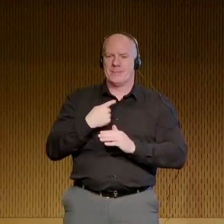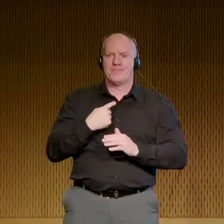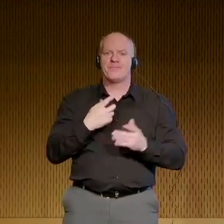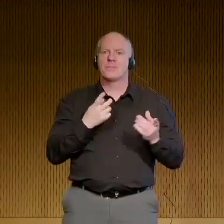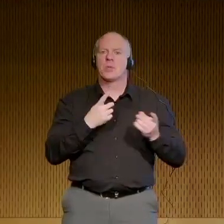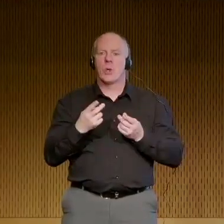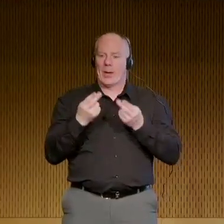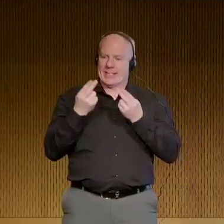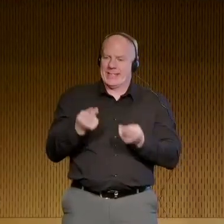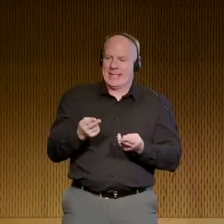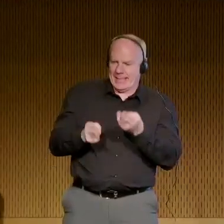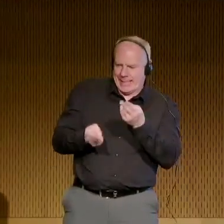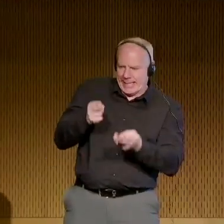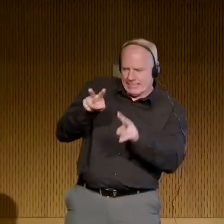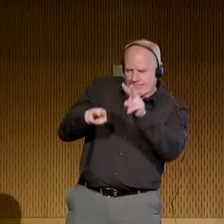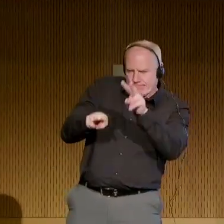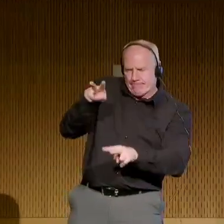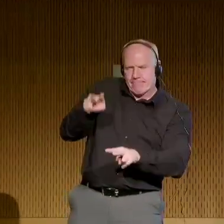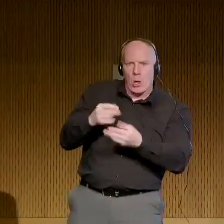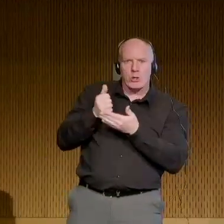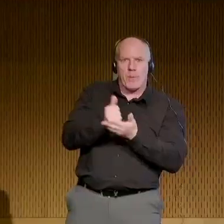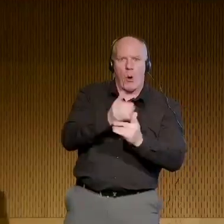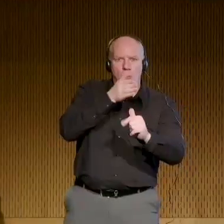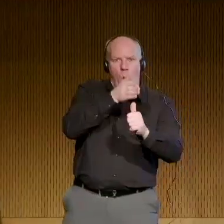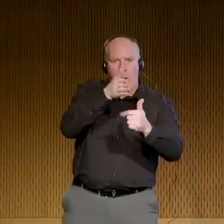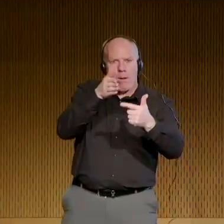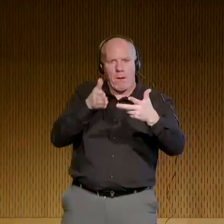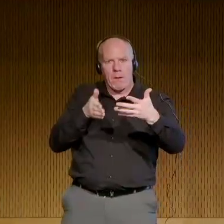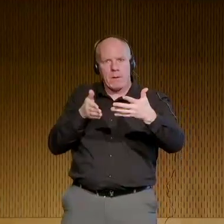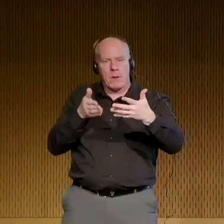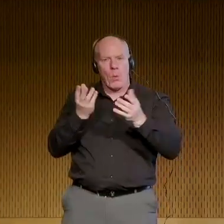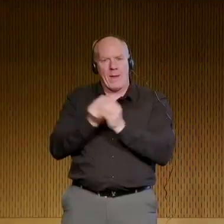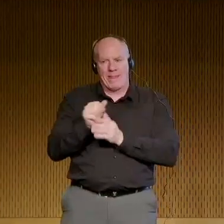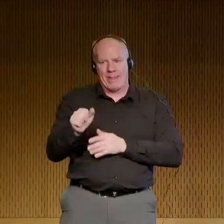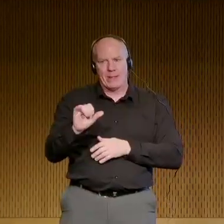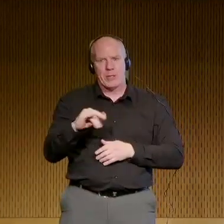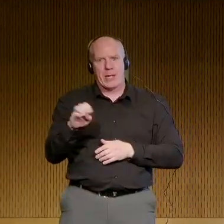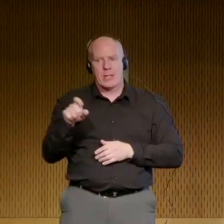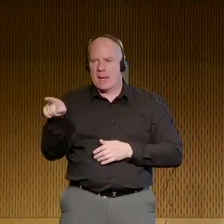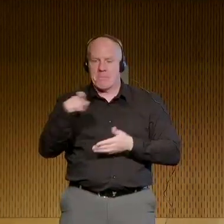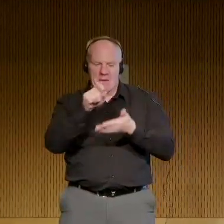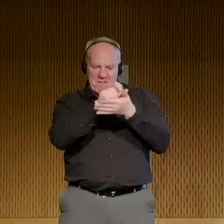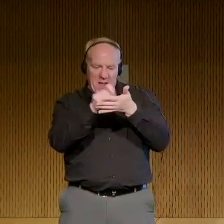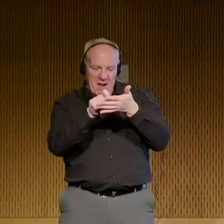the needs assessment and the support goals. And while he was filling out the support goals form,